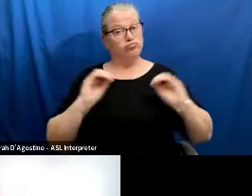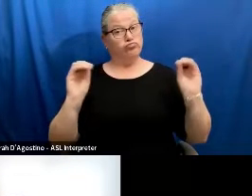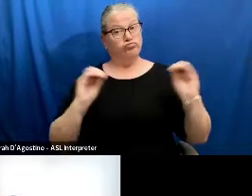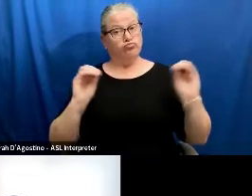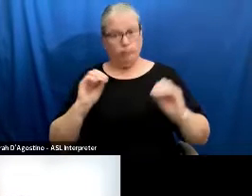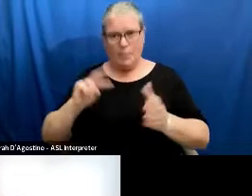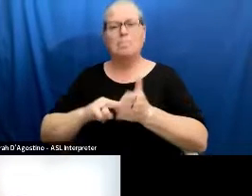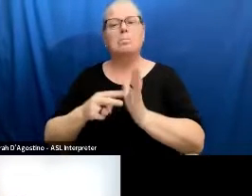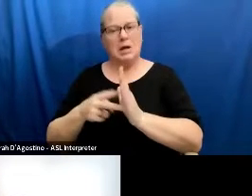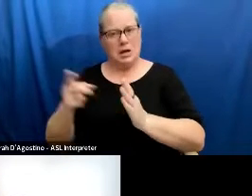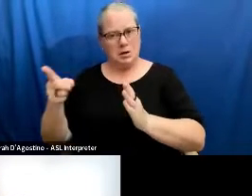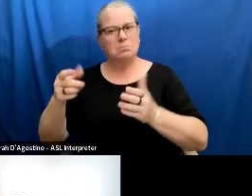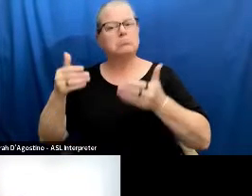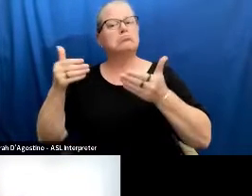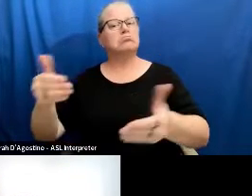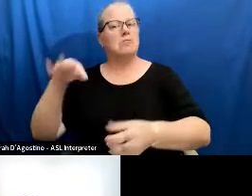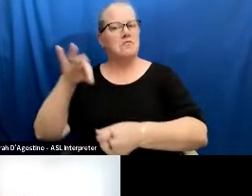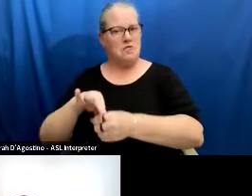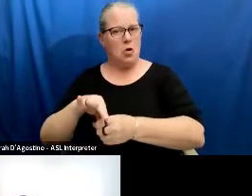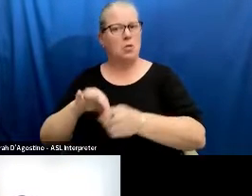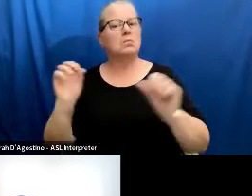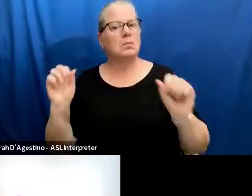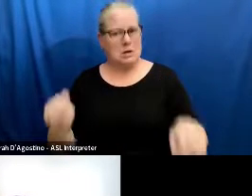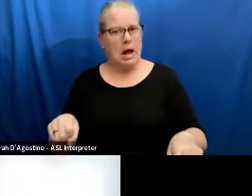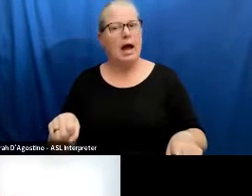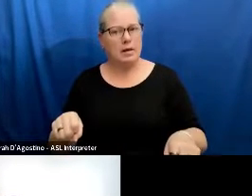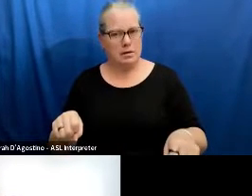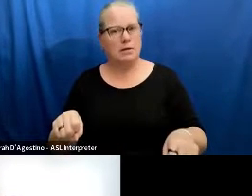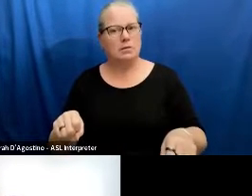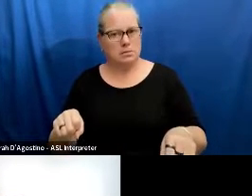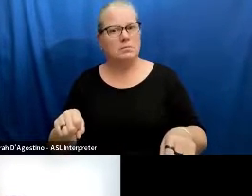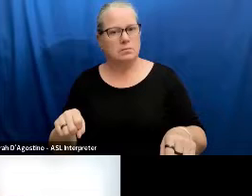i have made a determination that this person with an intellectual disability